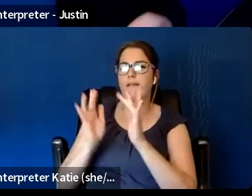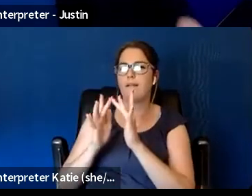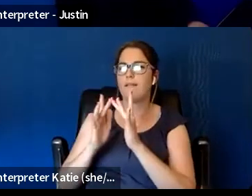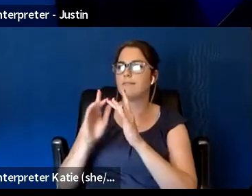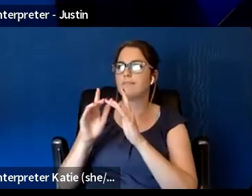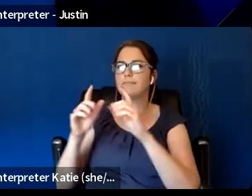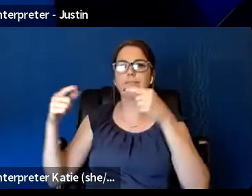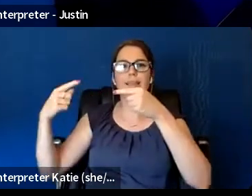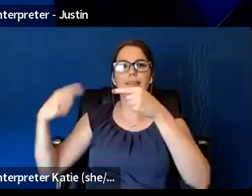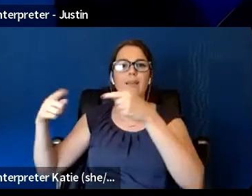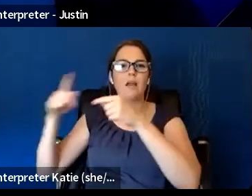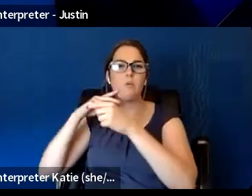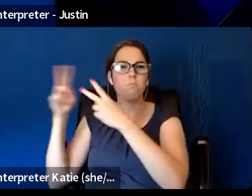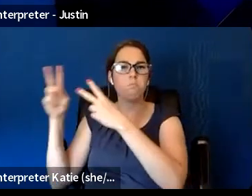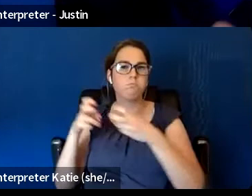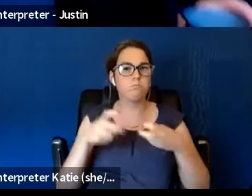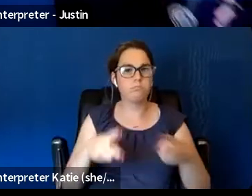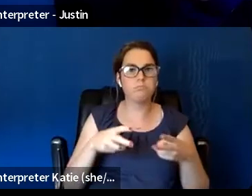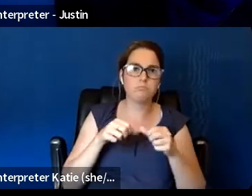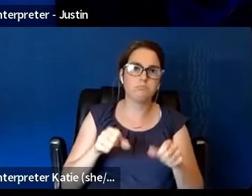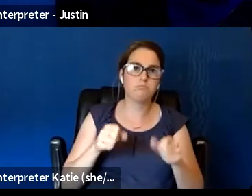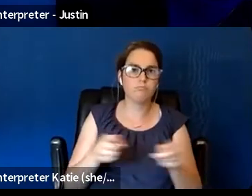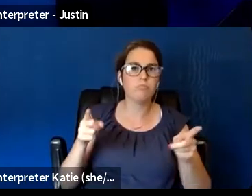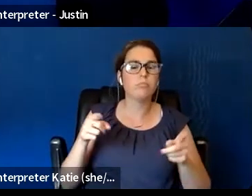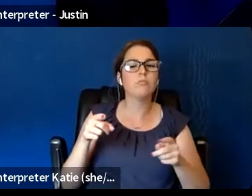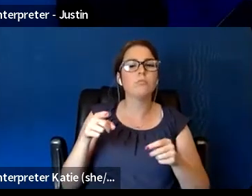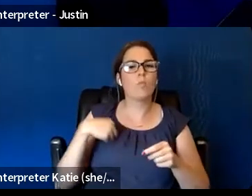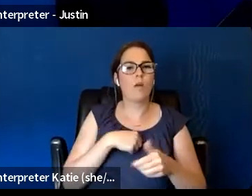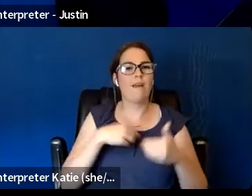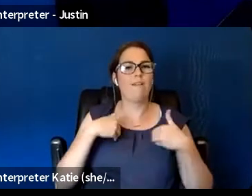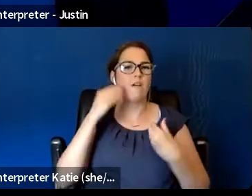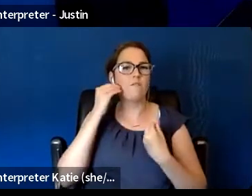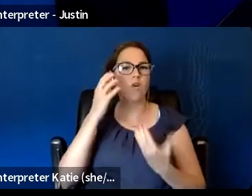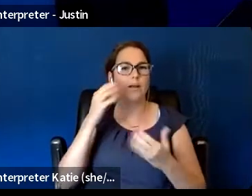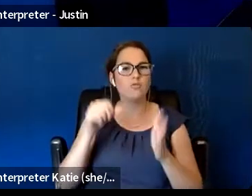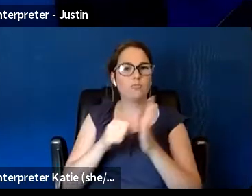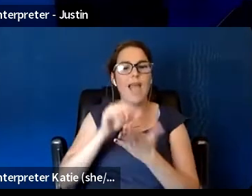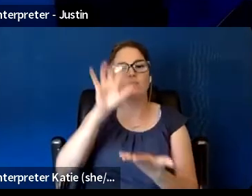we have a resource page that you can access if you're a member of the Street Medicine Institute